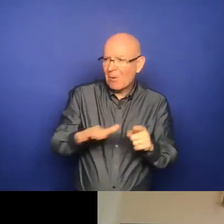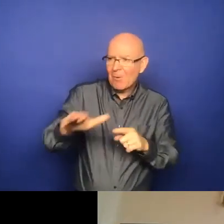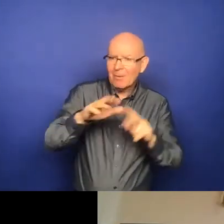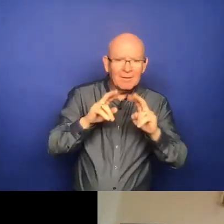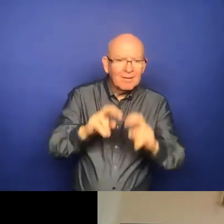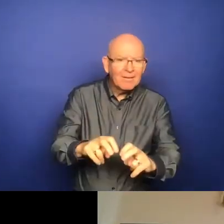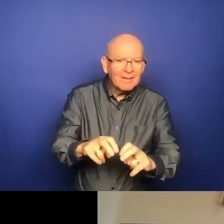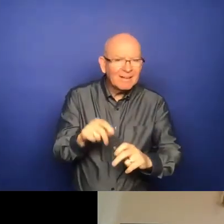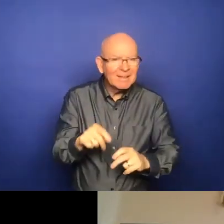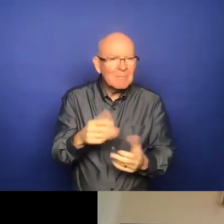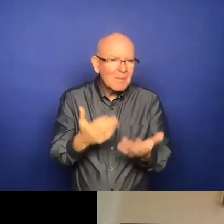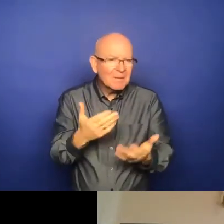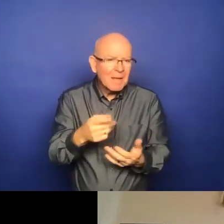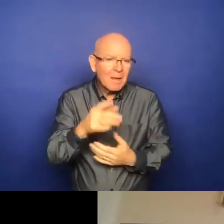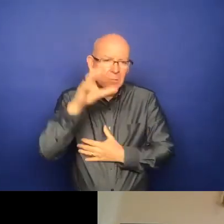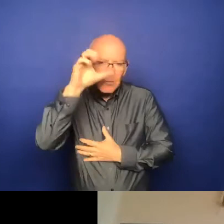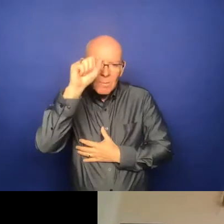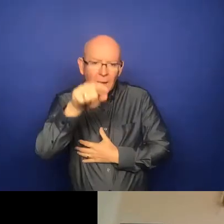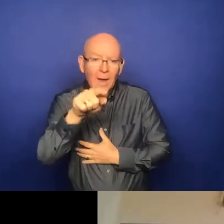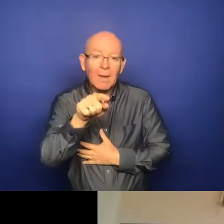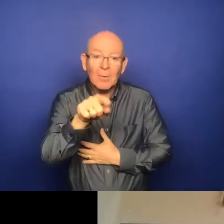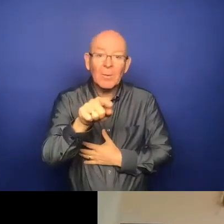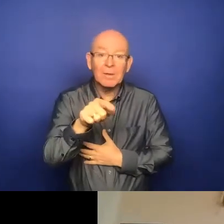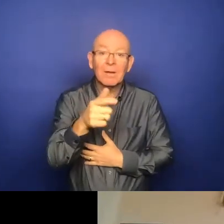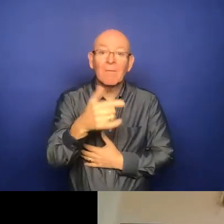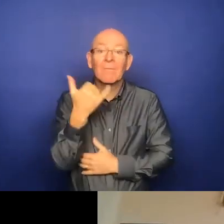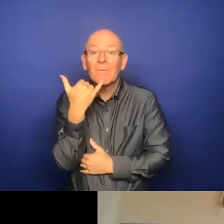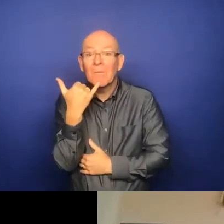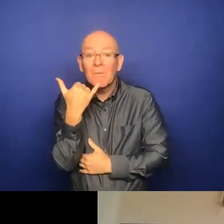collection quality goes down. So you don't want to have words that you